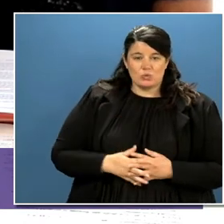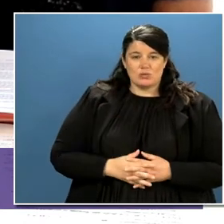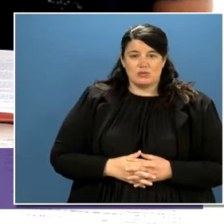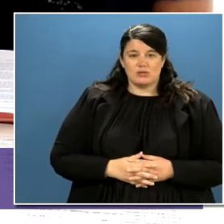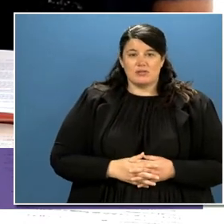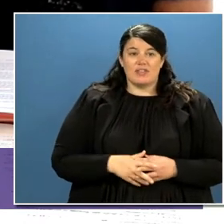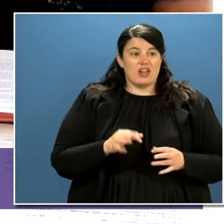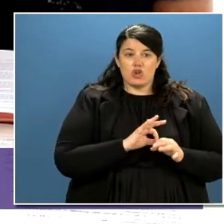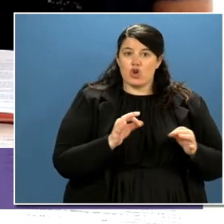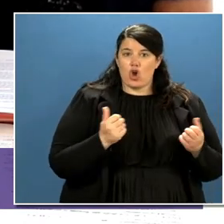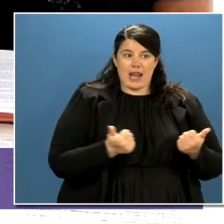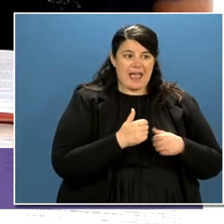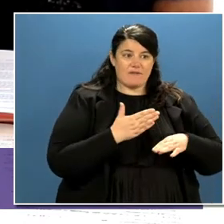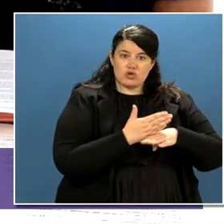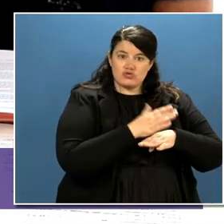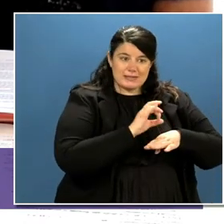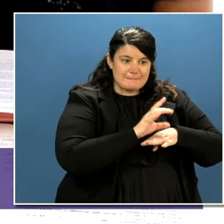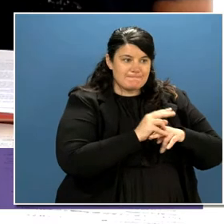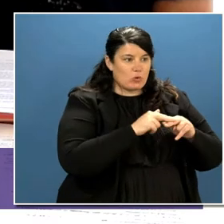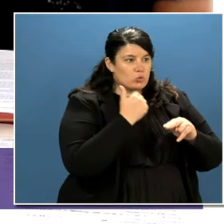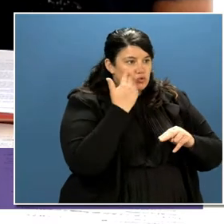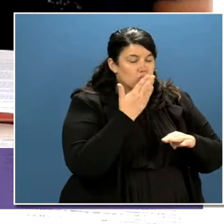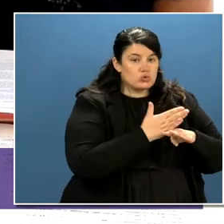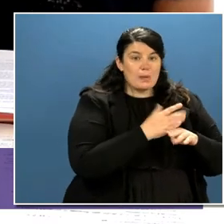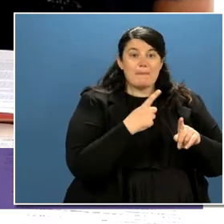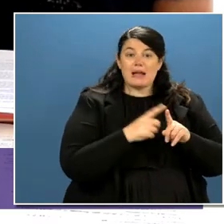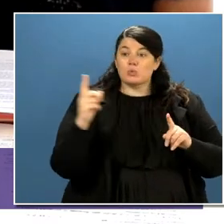counselling but also when you are assessed for the DSP, the assessment for